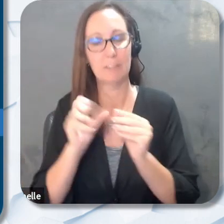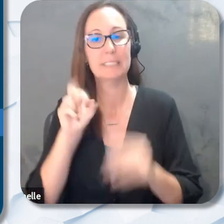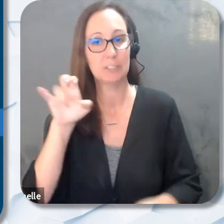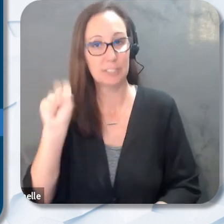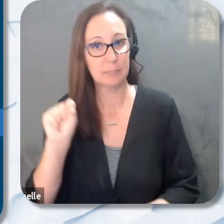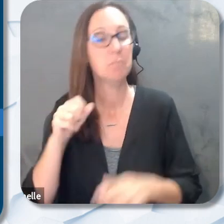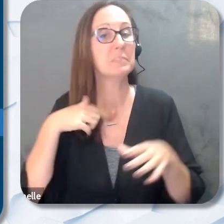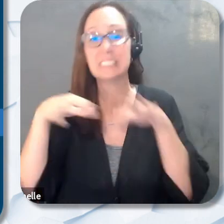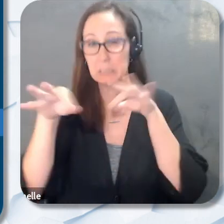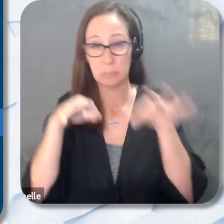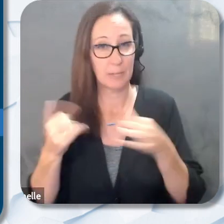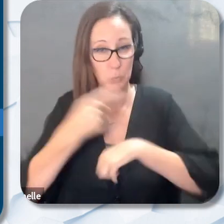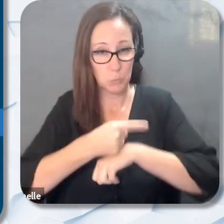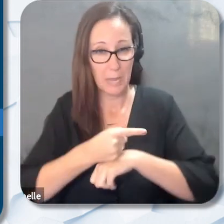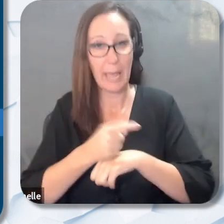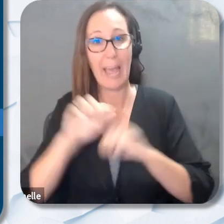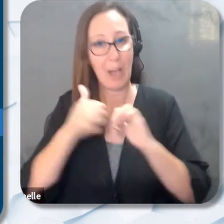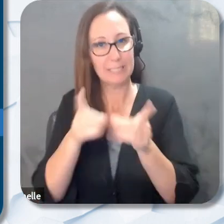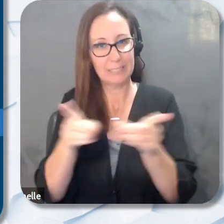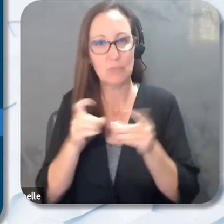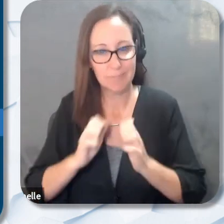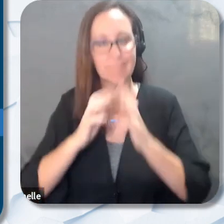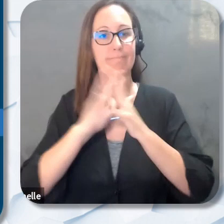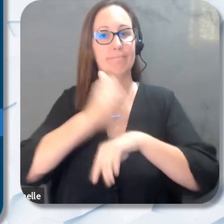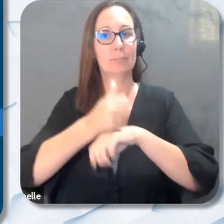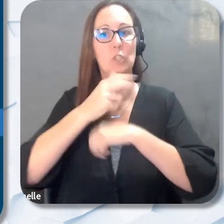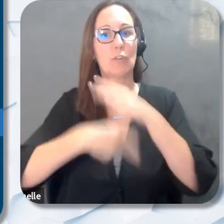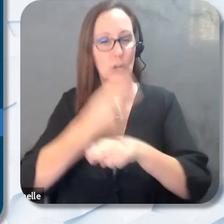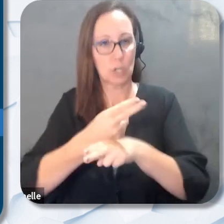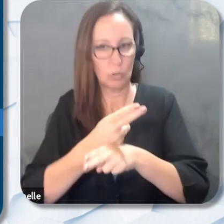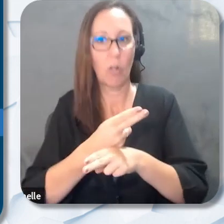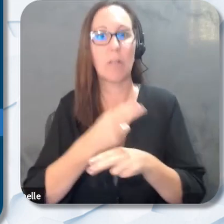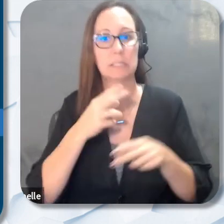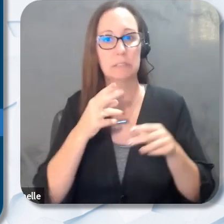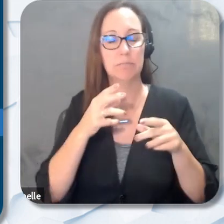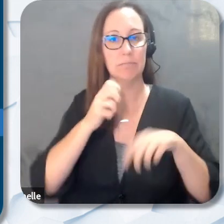districts can implement universal crisco with a p3 frame. And, and with a conversation with several